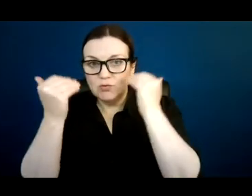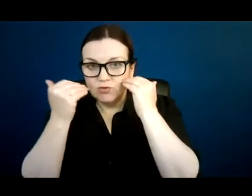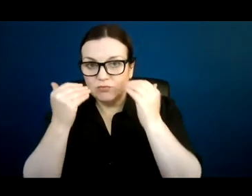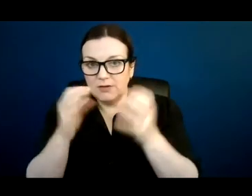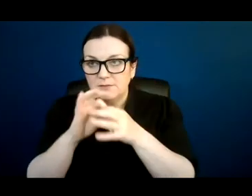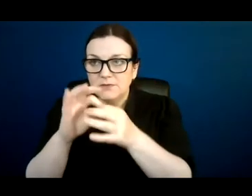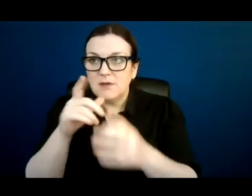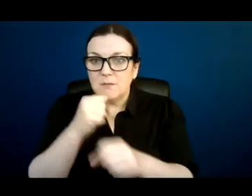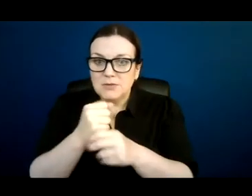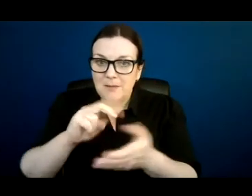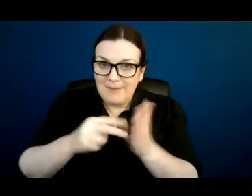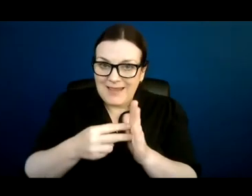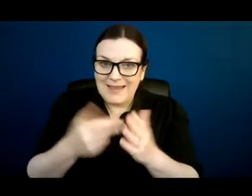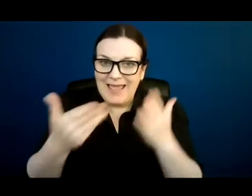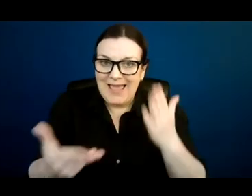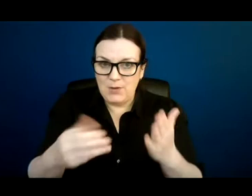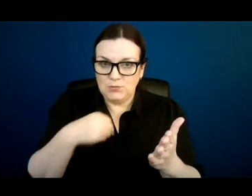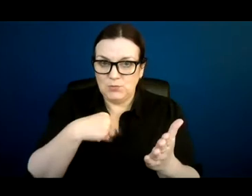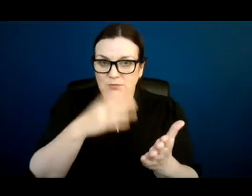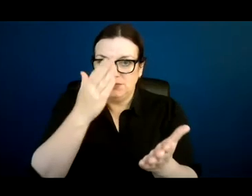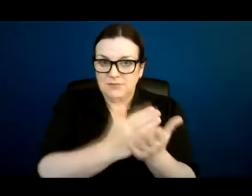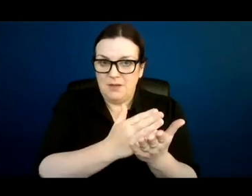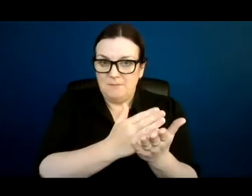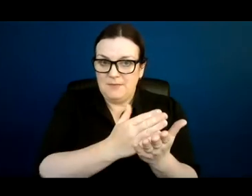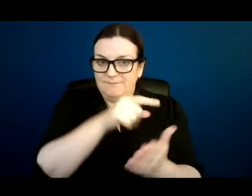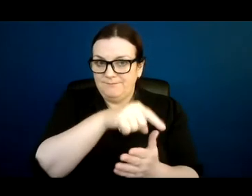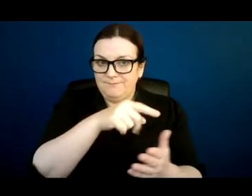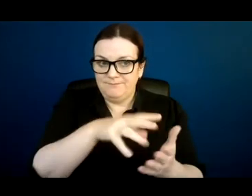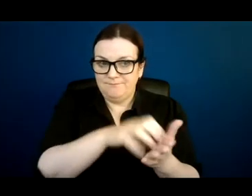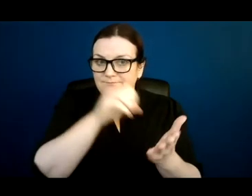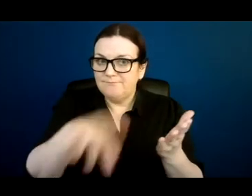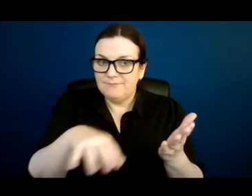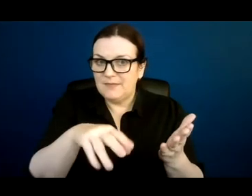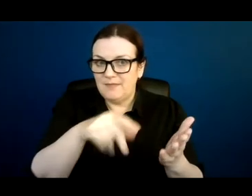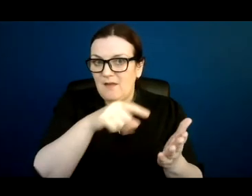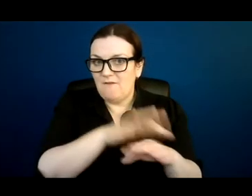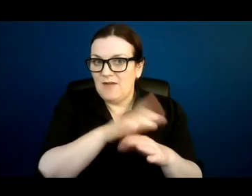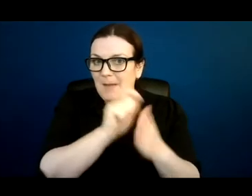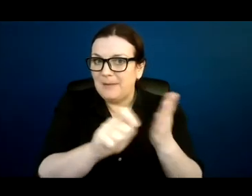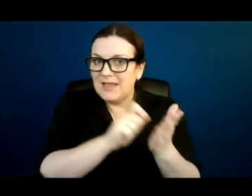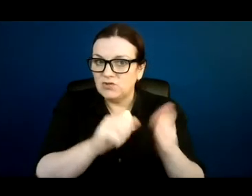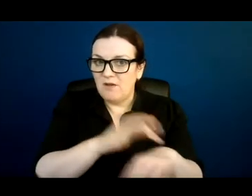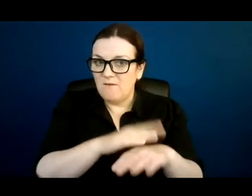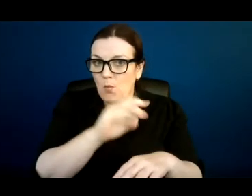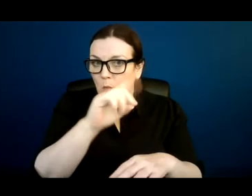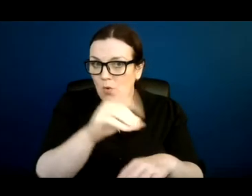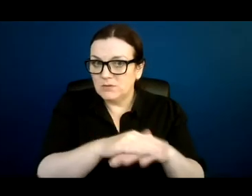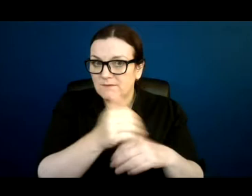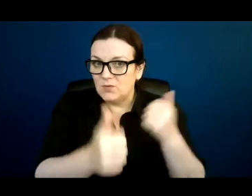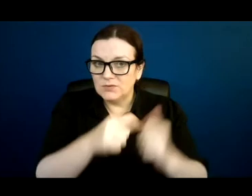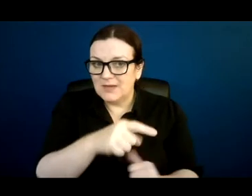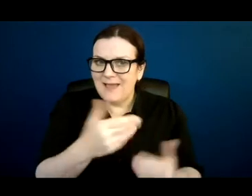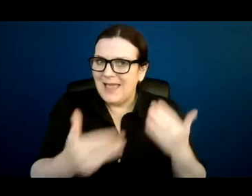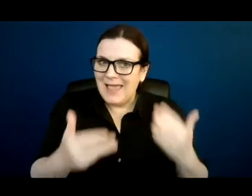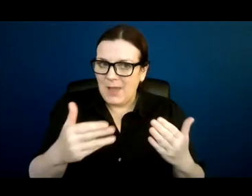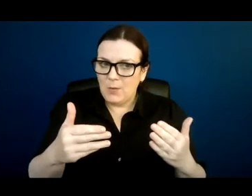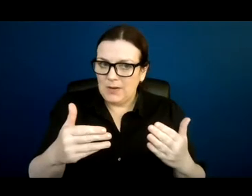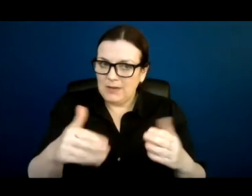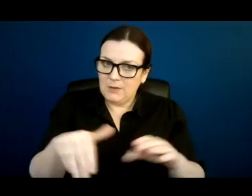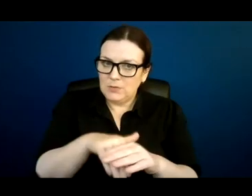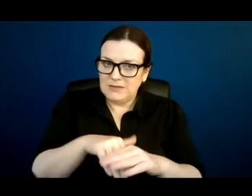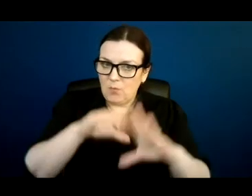of the discharge applications. And how that will sit within the court, because we are going to have